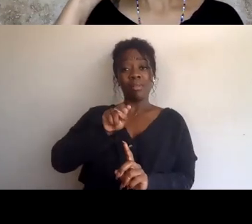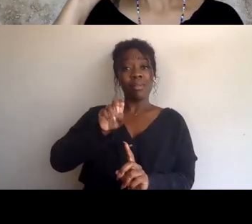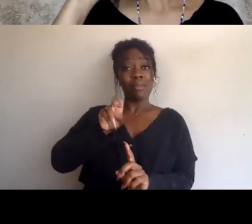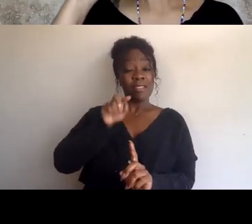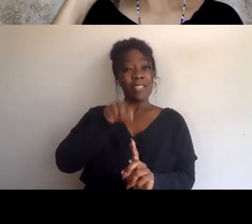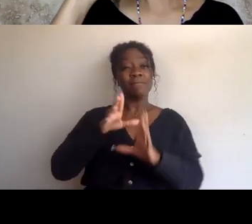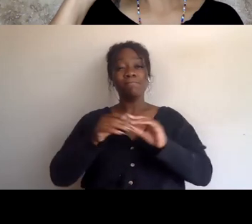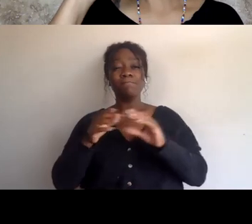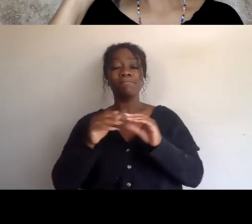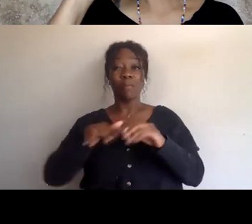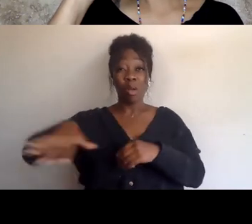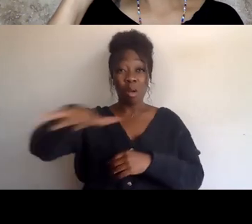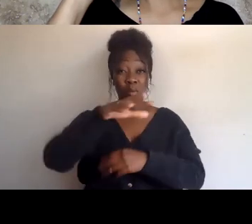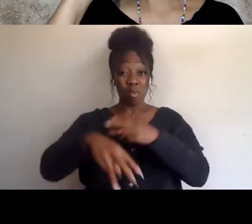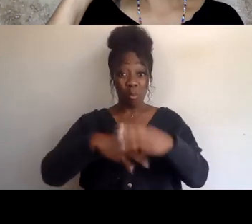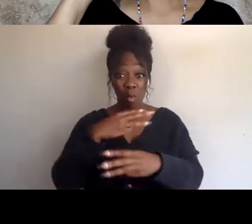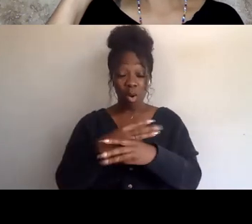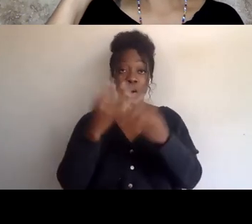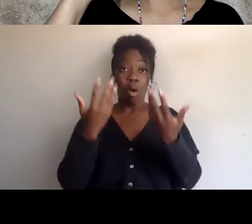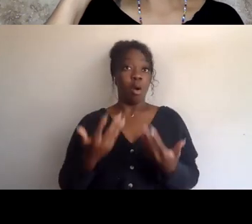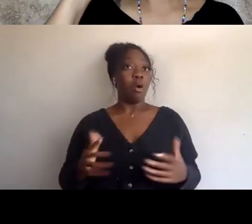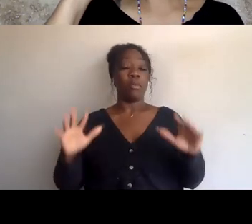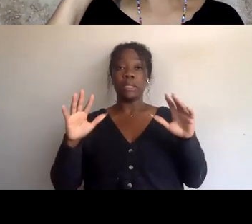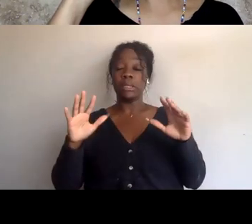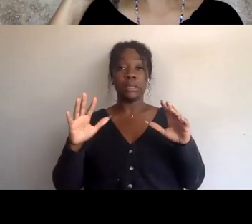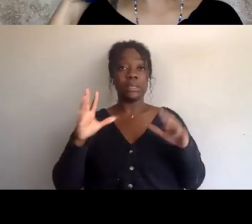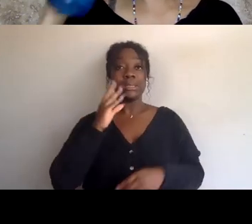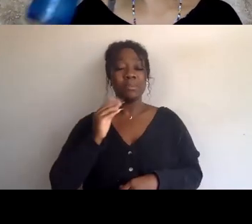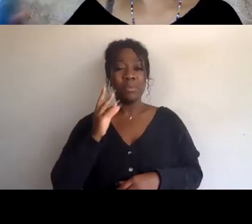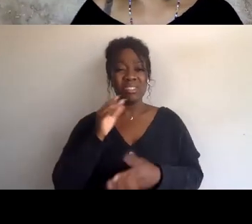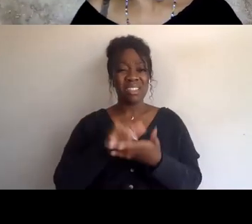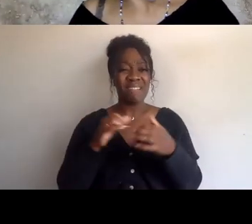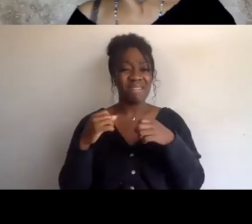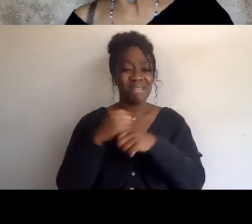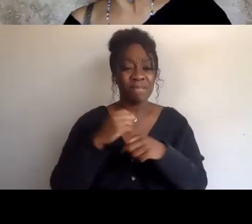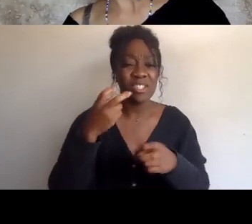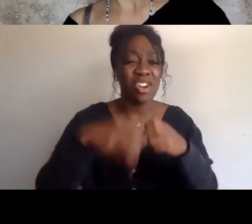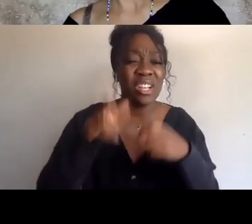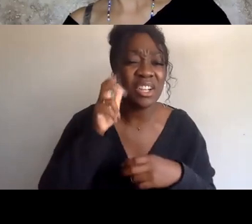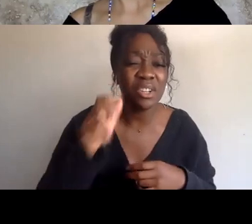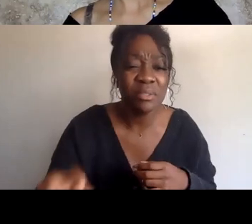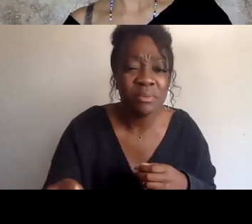had already been conquered and divided by colonial powers, there was nowhere else in the world left to be conquered and divided by colonial powers.